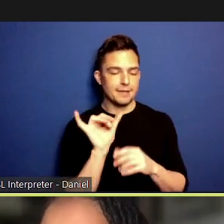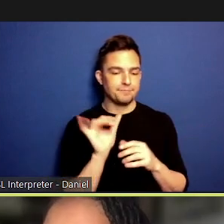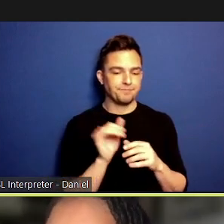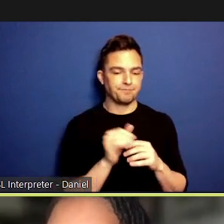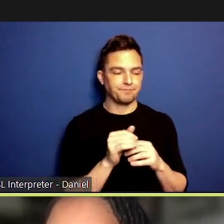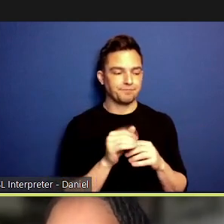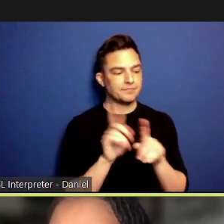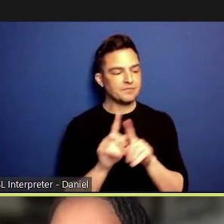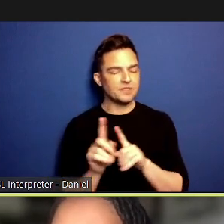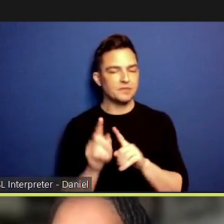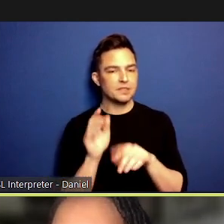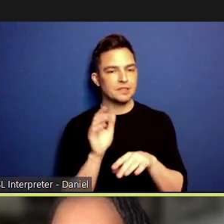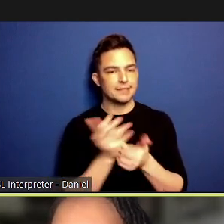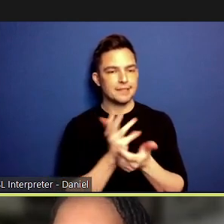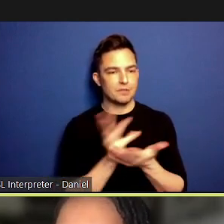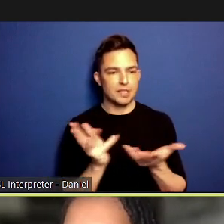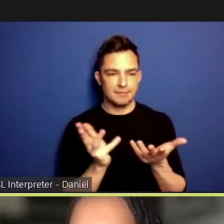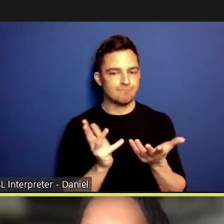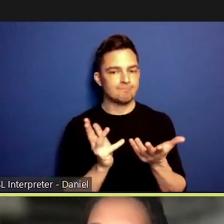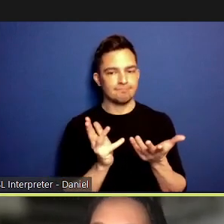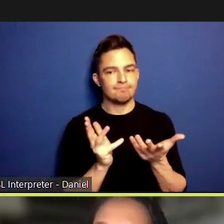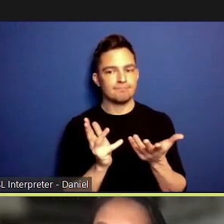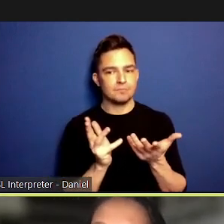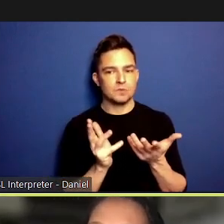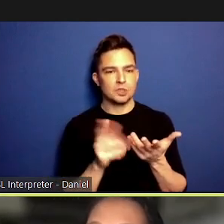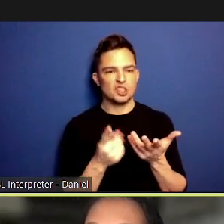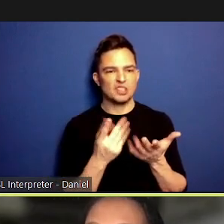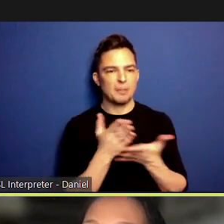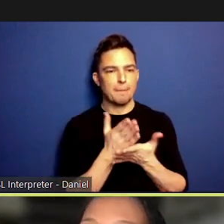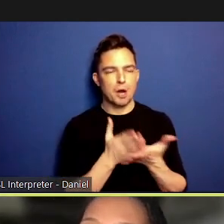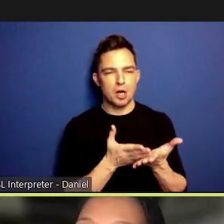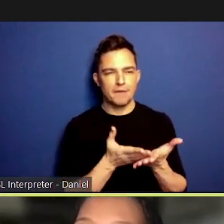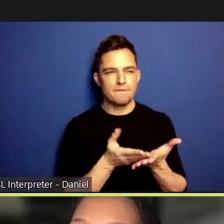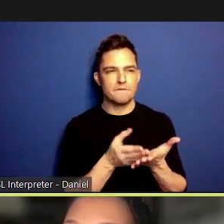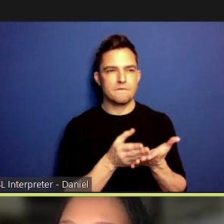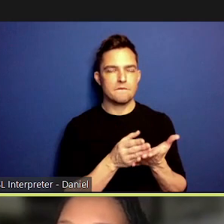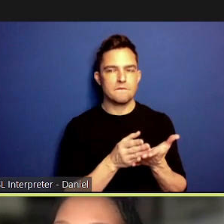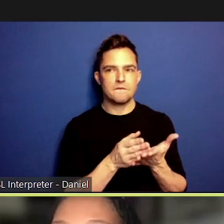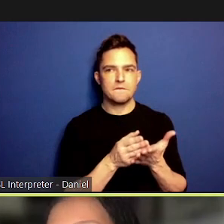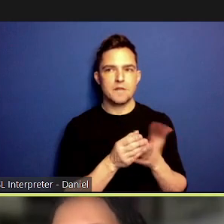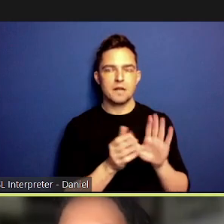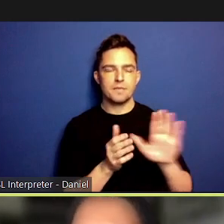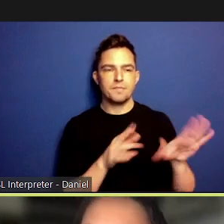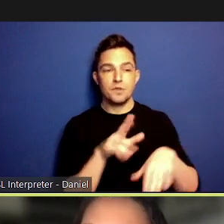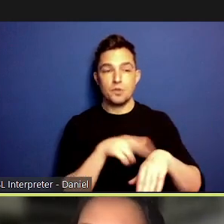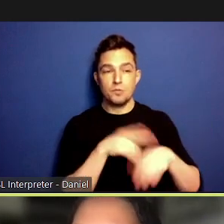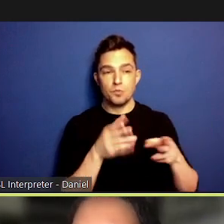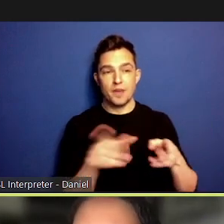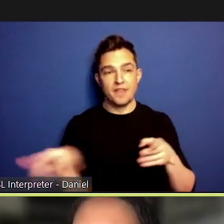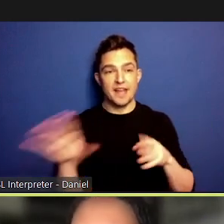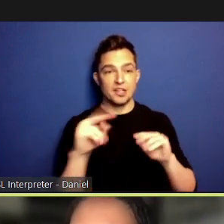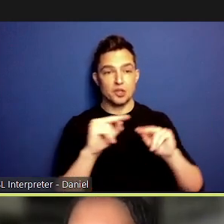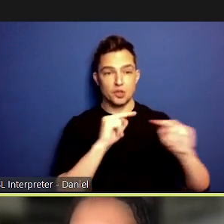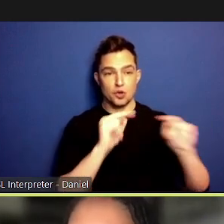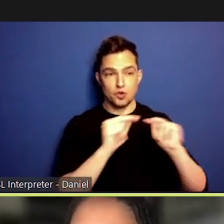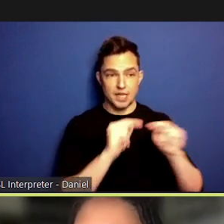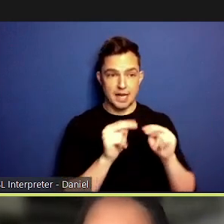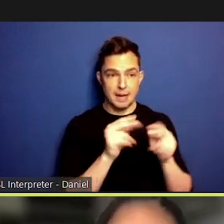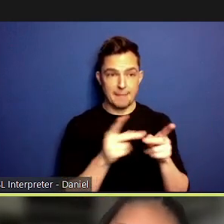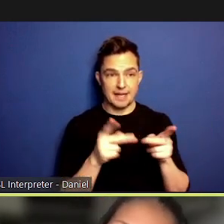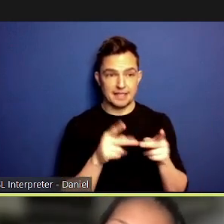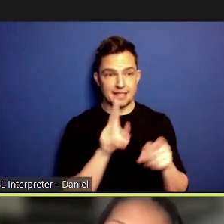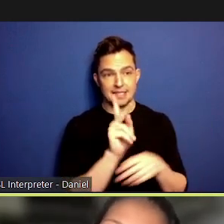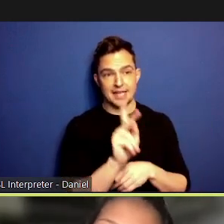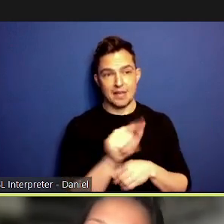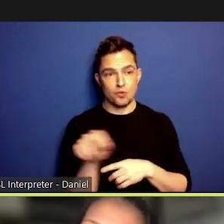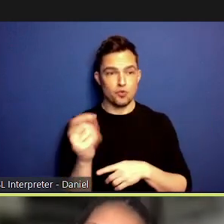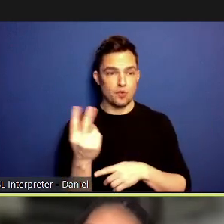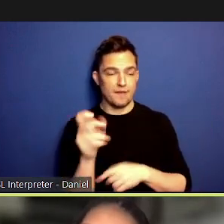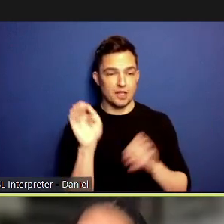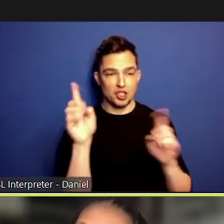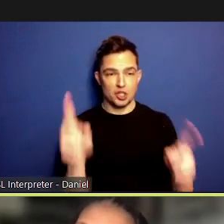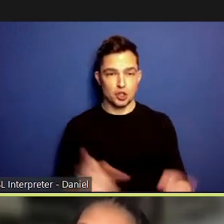and everything is just a part of the normal way they negotiate spaces in K-12 education.